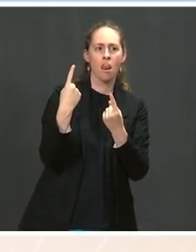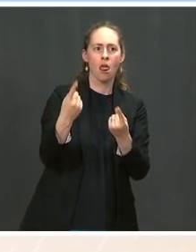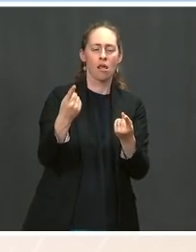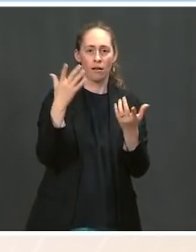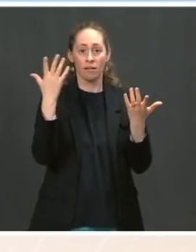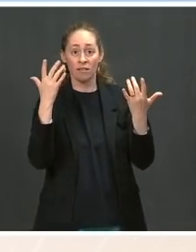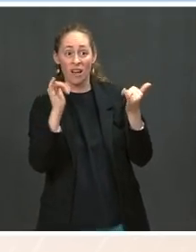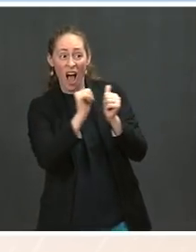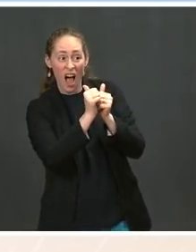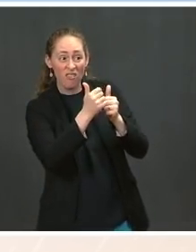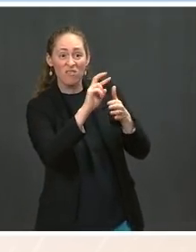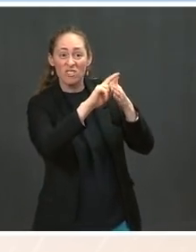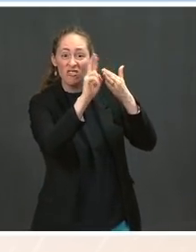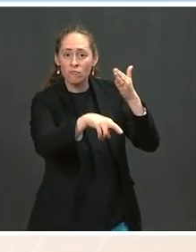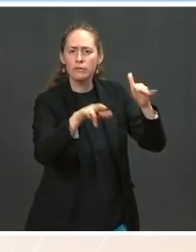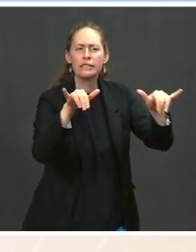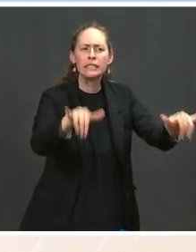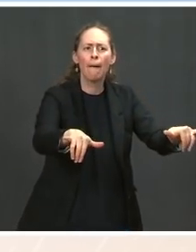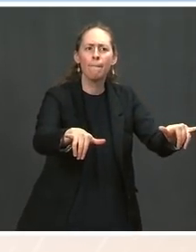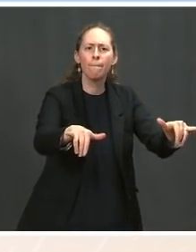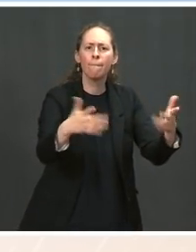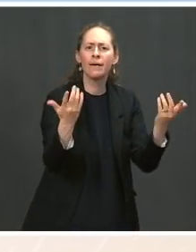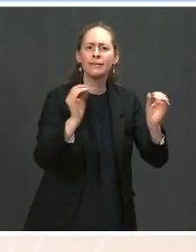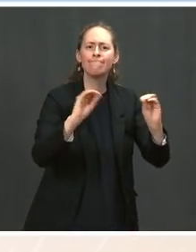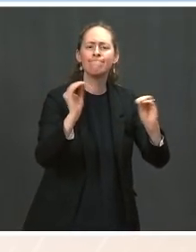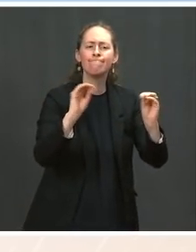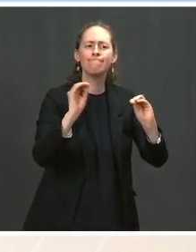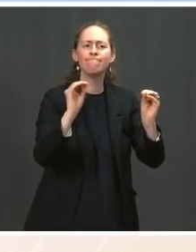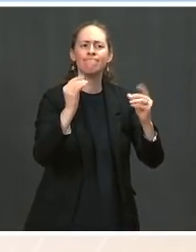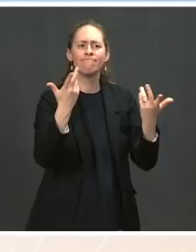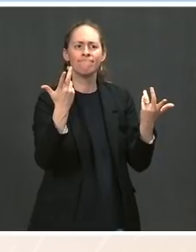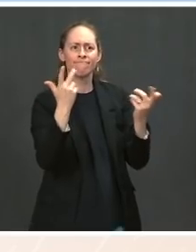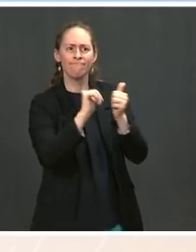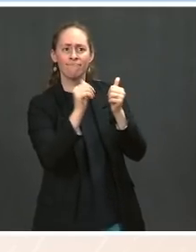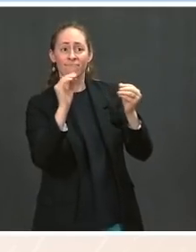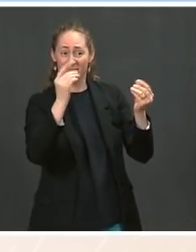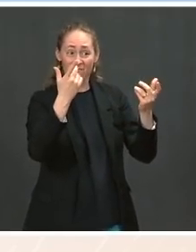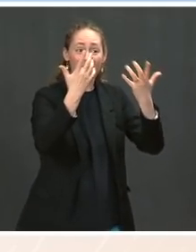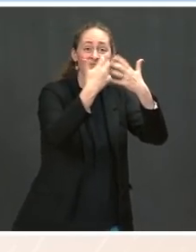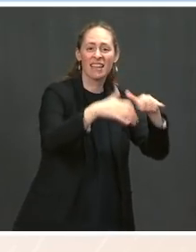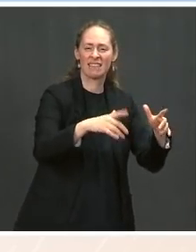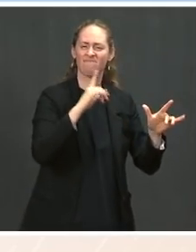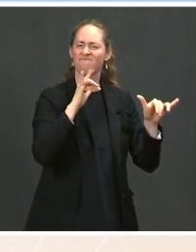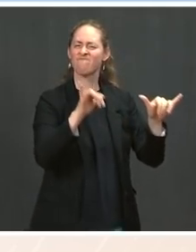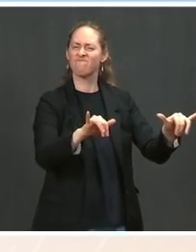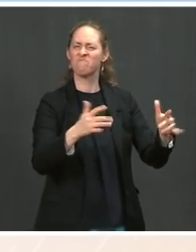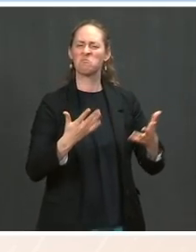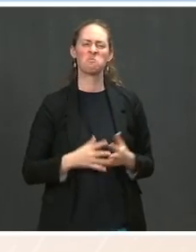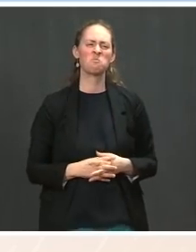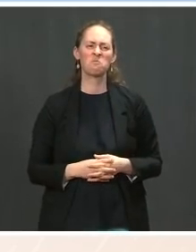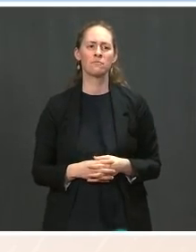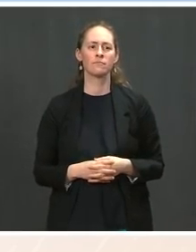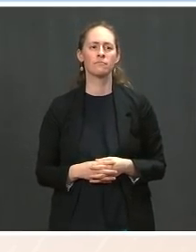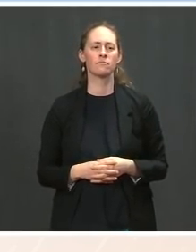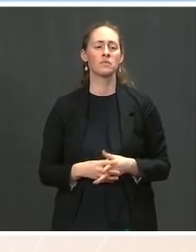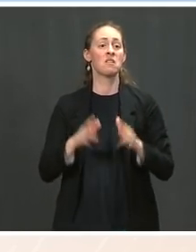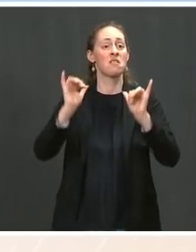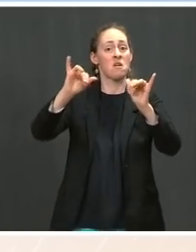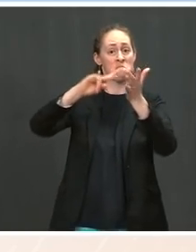has not made a military solution more appealing or more effective. The Press: So our Pentagon team reports that most military commanders in the region --